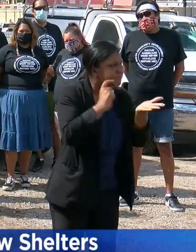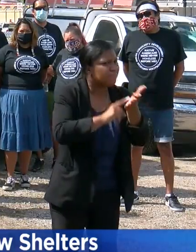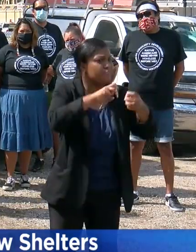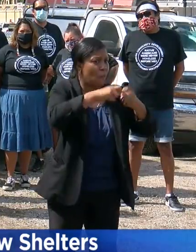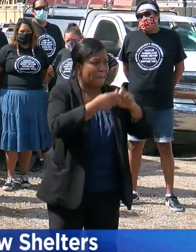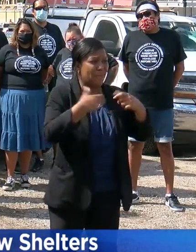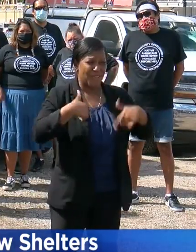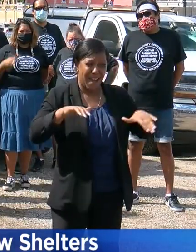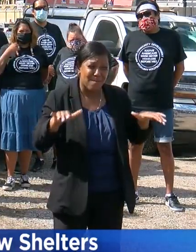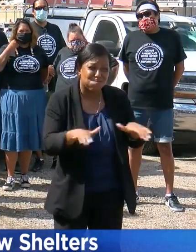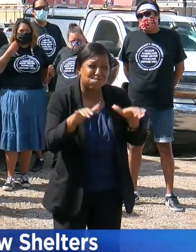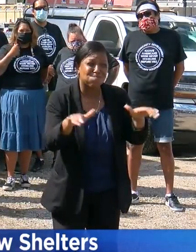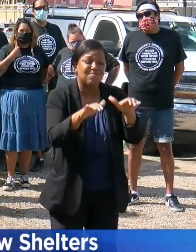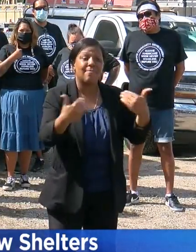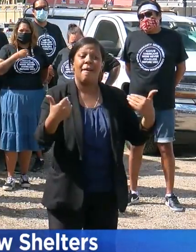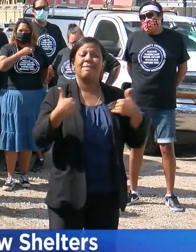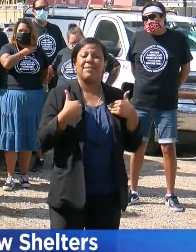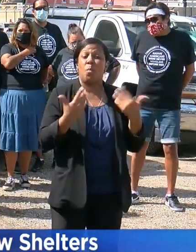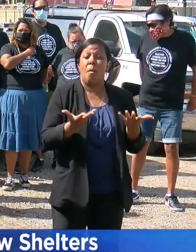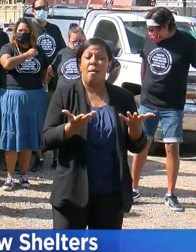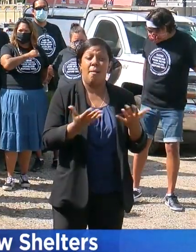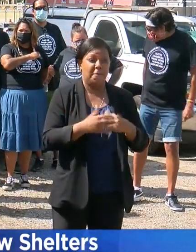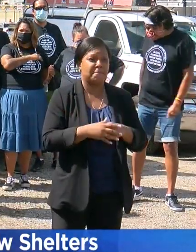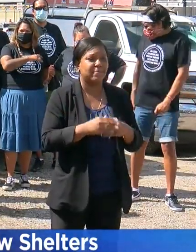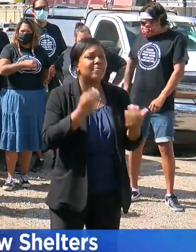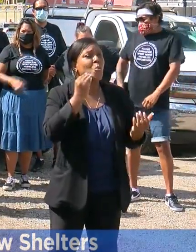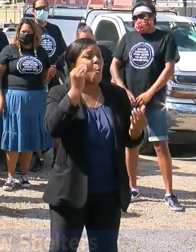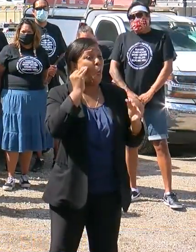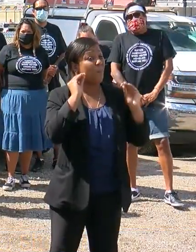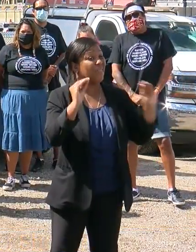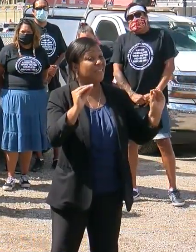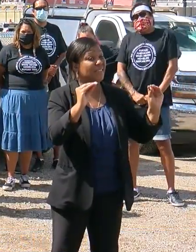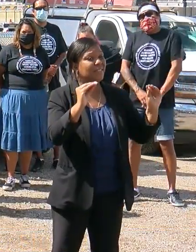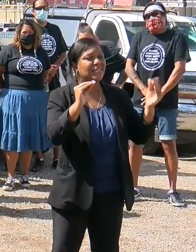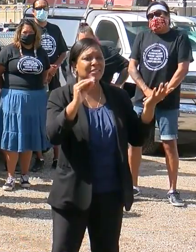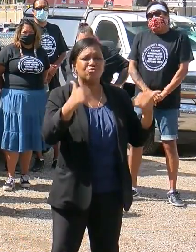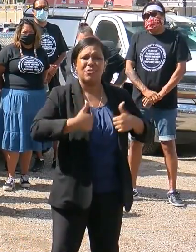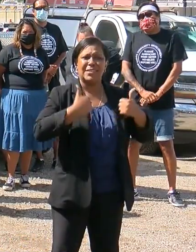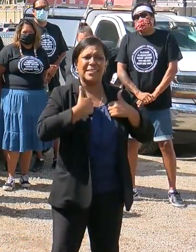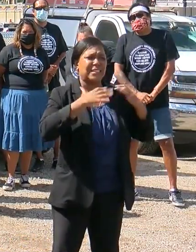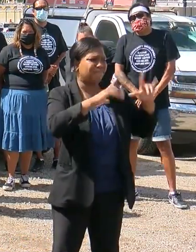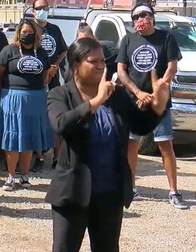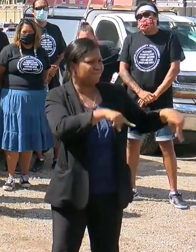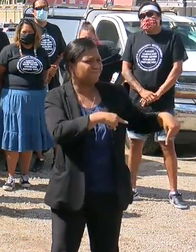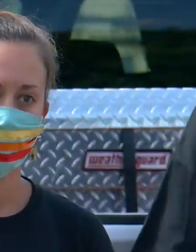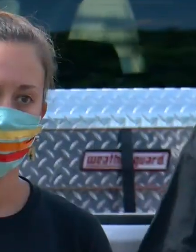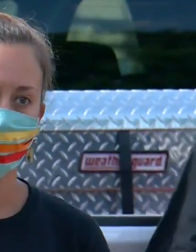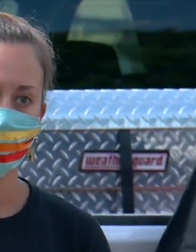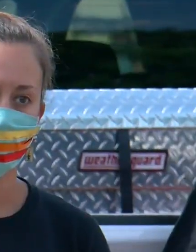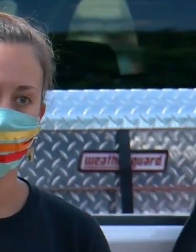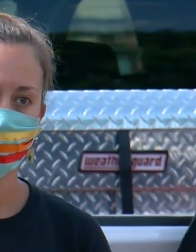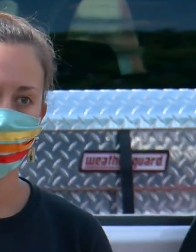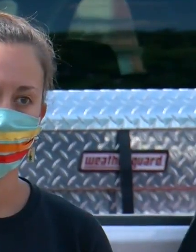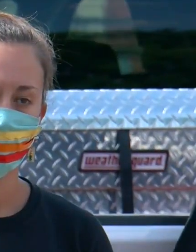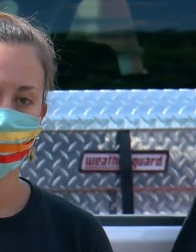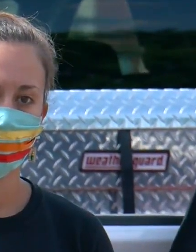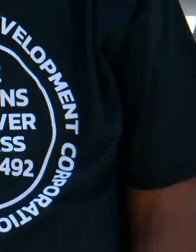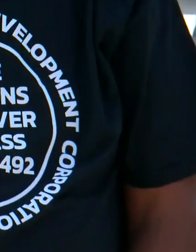Reporter: ONE LOOK AROUND 50 PARKS IN MINNEAPOLIS AND YOU WILL SEE TENTS SERVING AS HOMES FOR PEOPLE WHO HAVE NOWHERE ELSE TO LIVE. WE DO IN FACT HAVE A